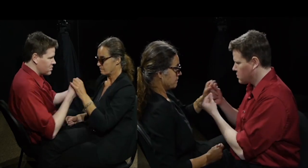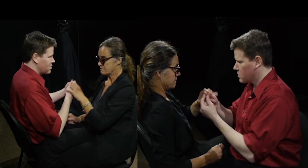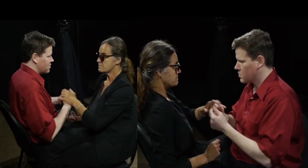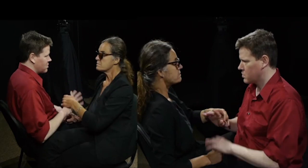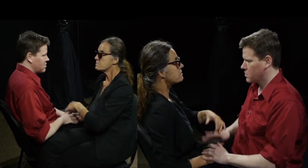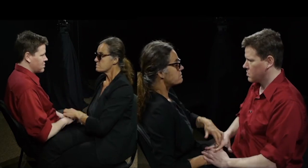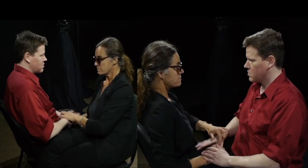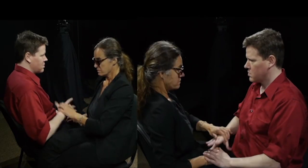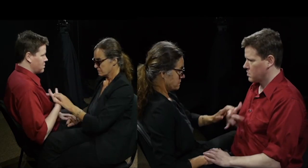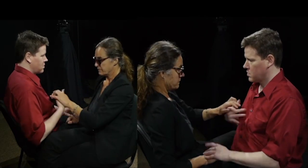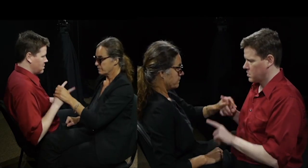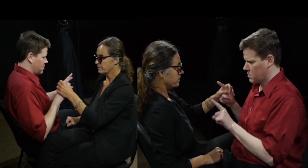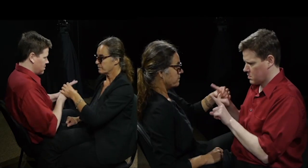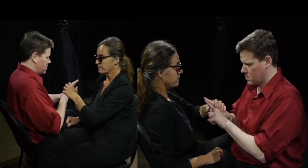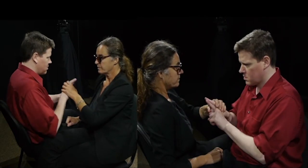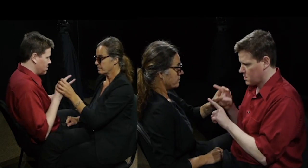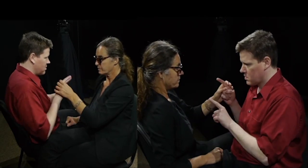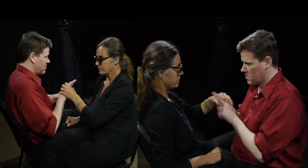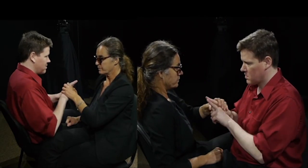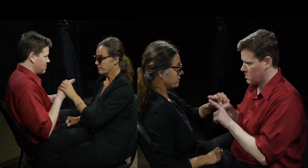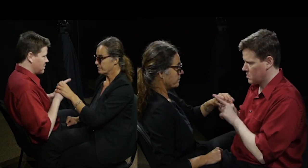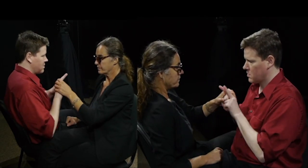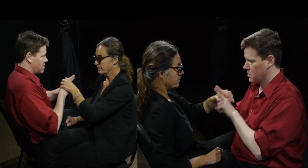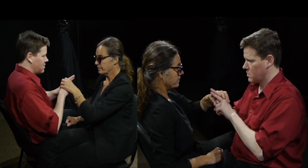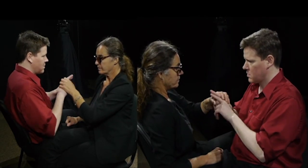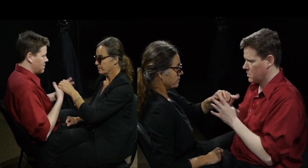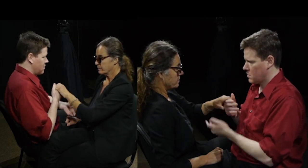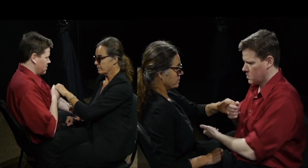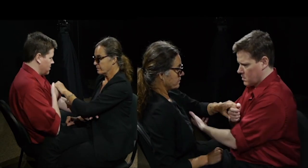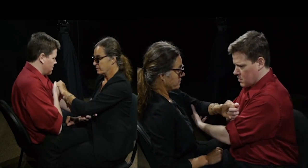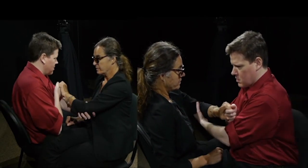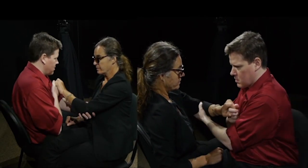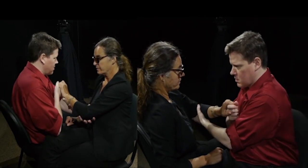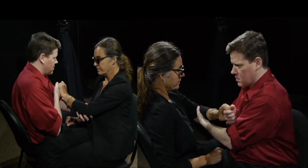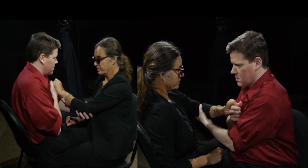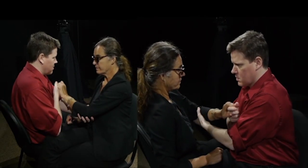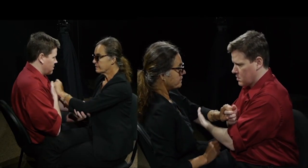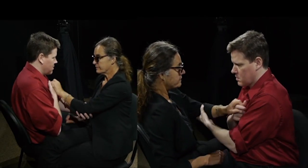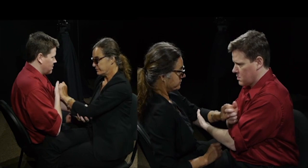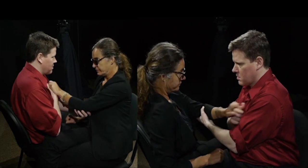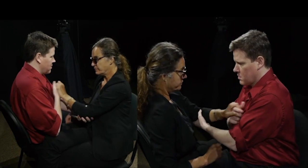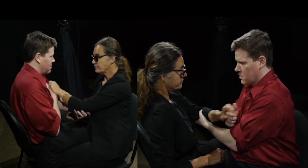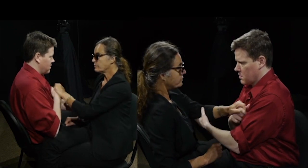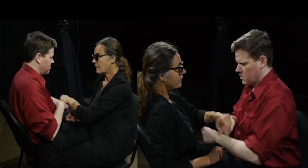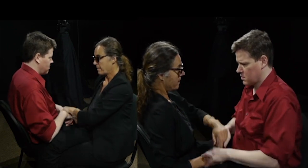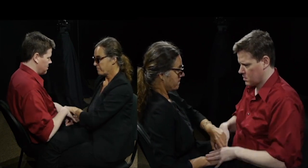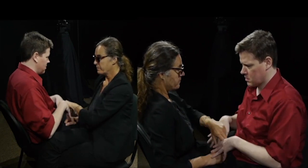They're often appointed a single "intervenor" who is at their side all day, propping up a broken system; distantism.